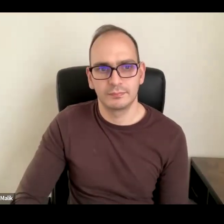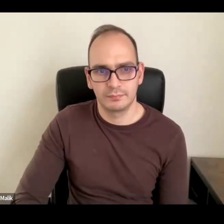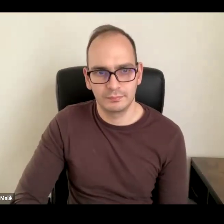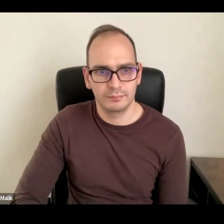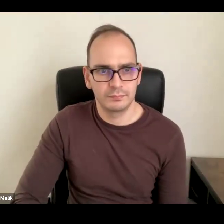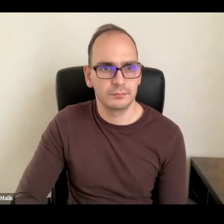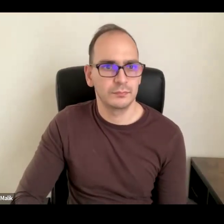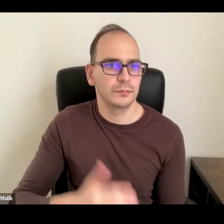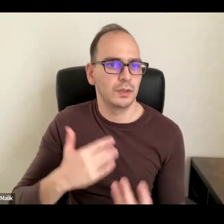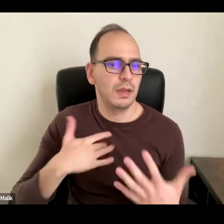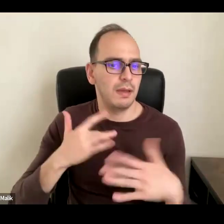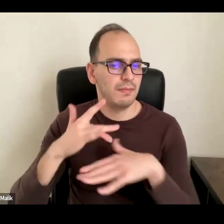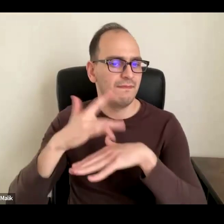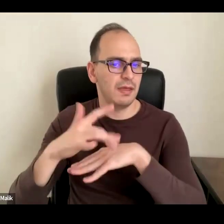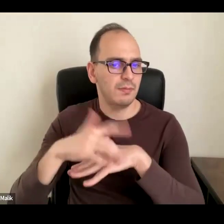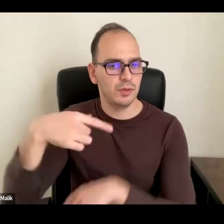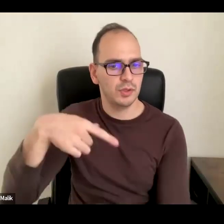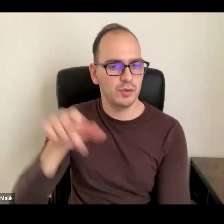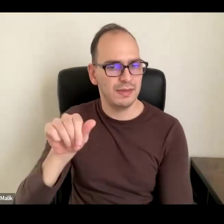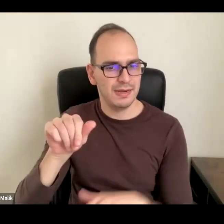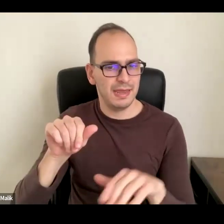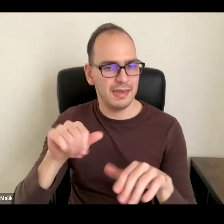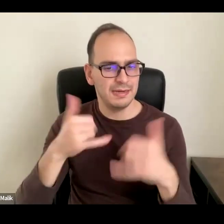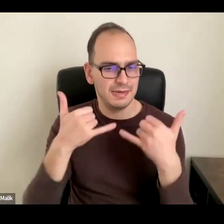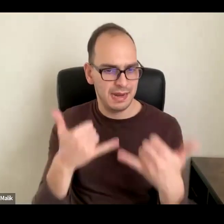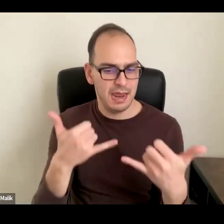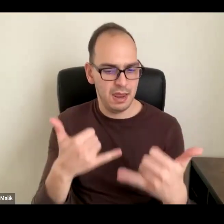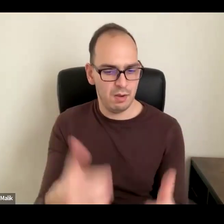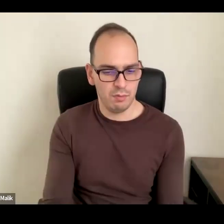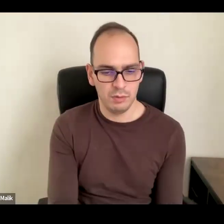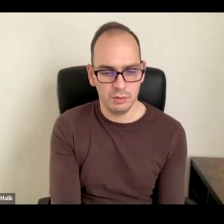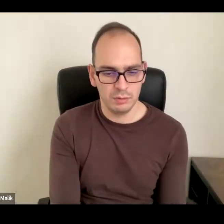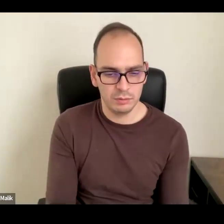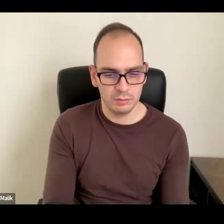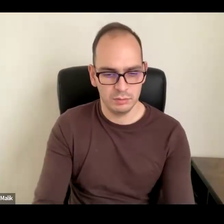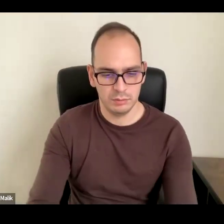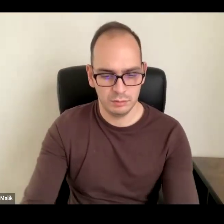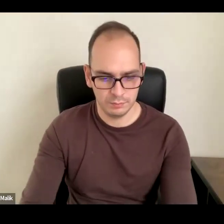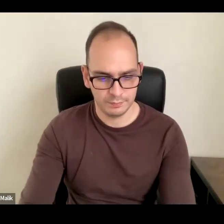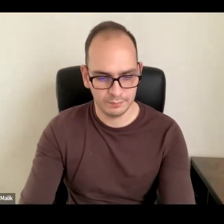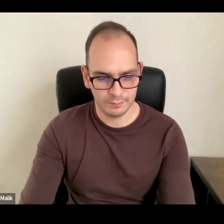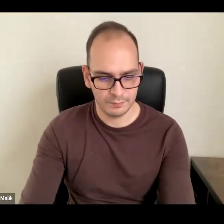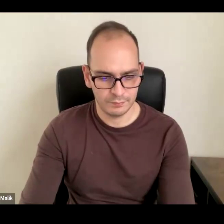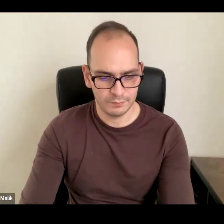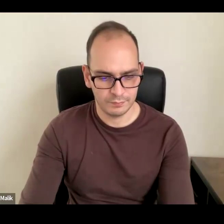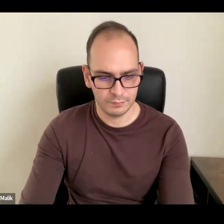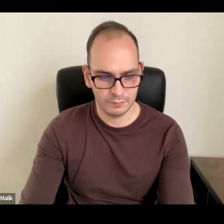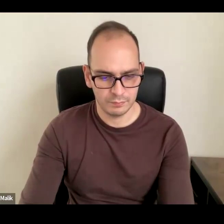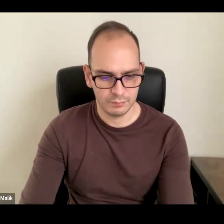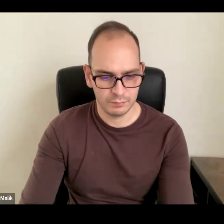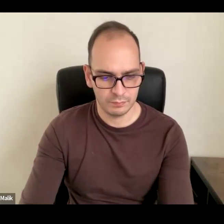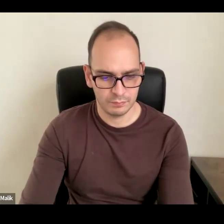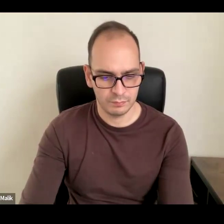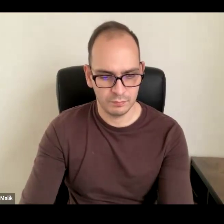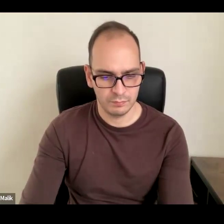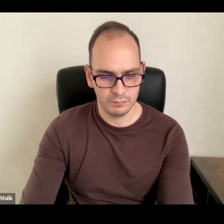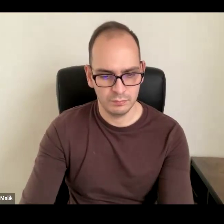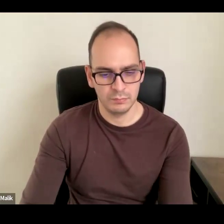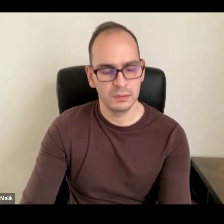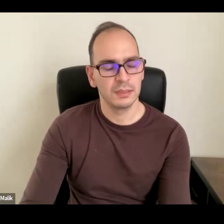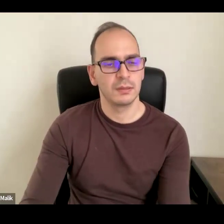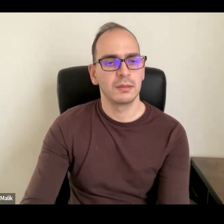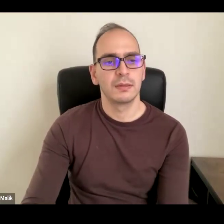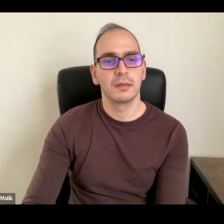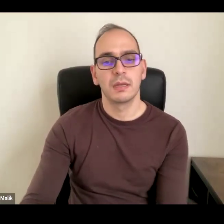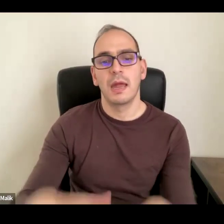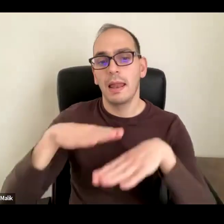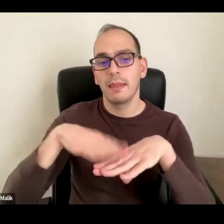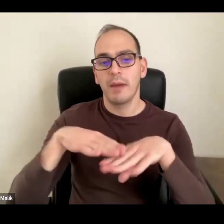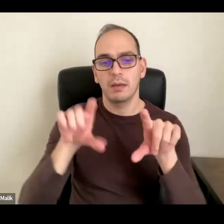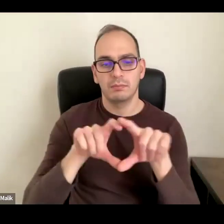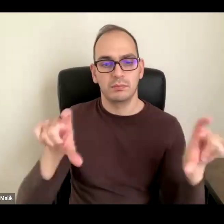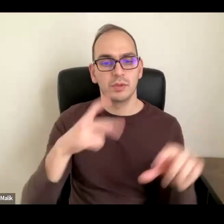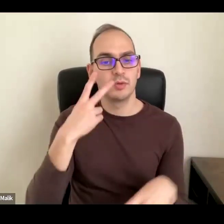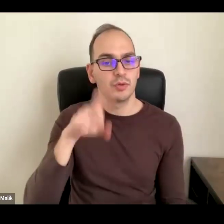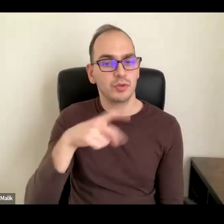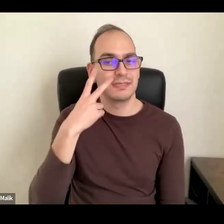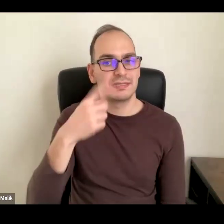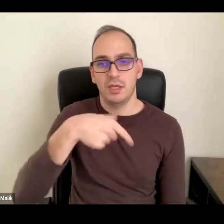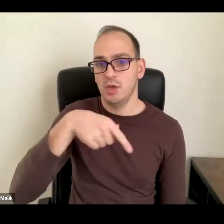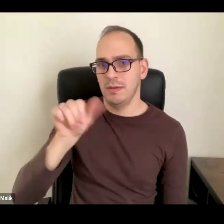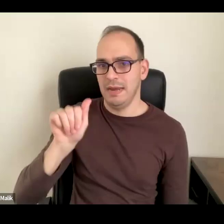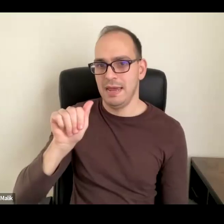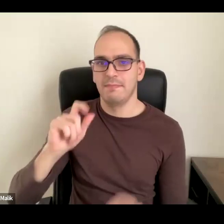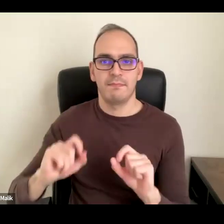I'm making Q&A available right now. You should see a Q&A button at the bottom of your screen.